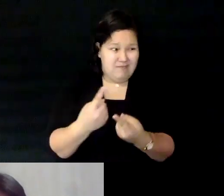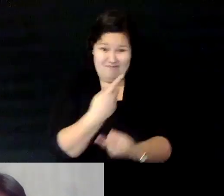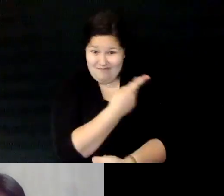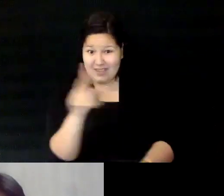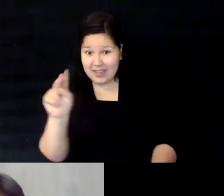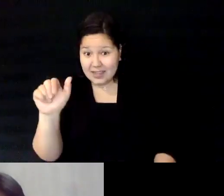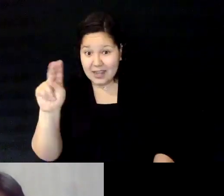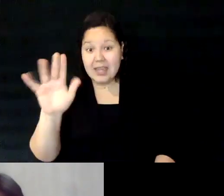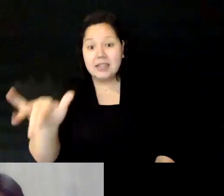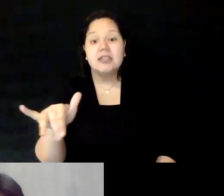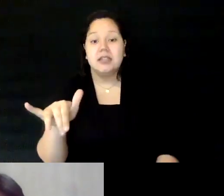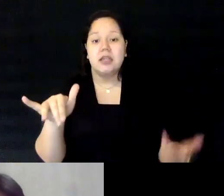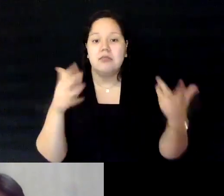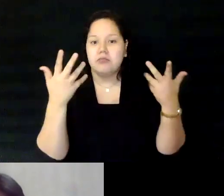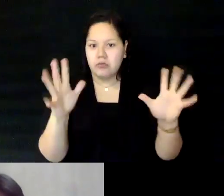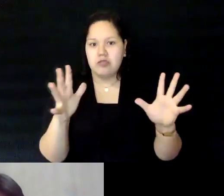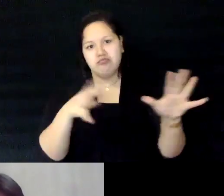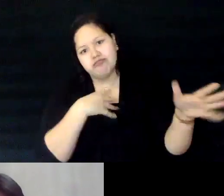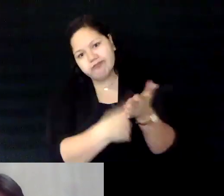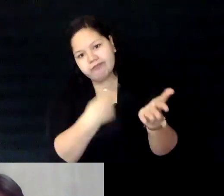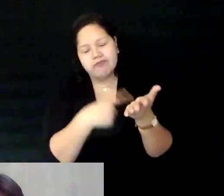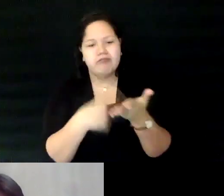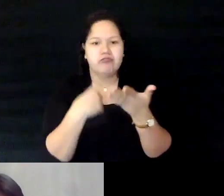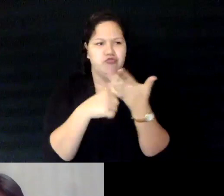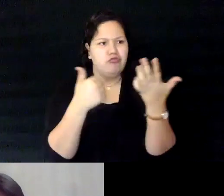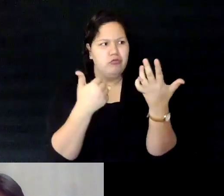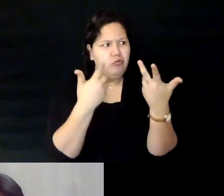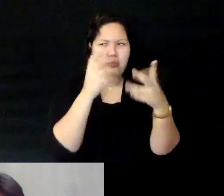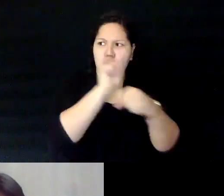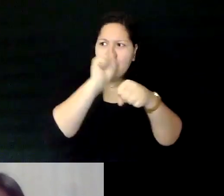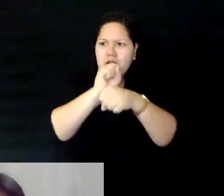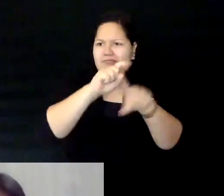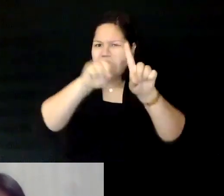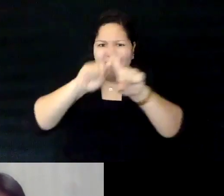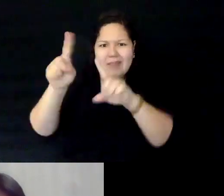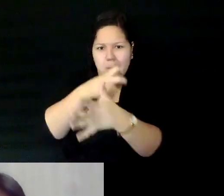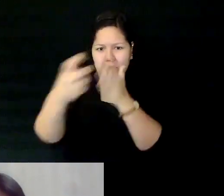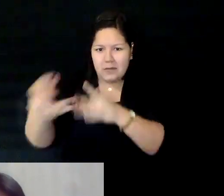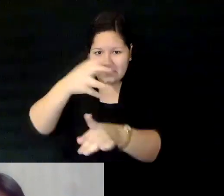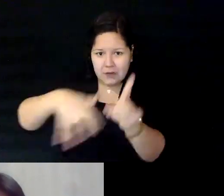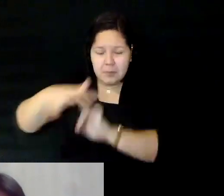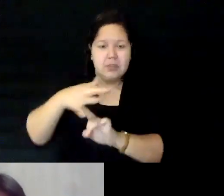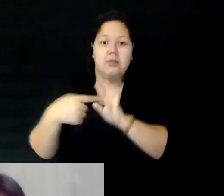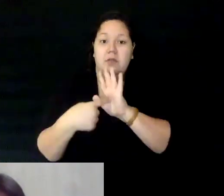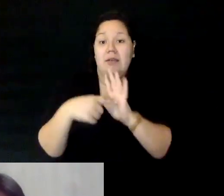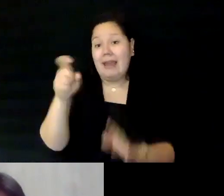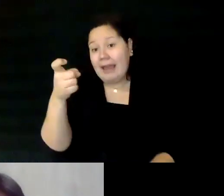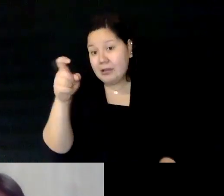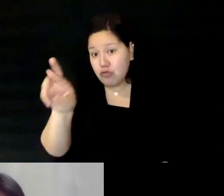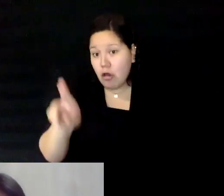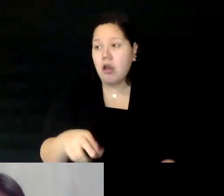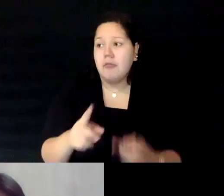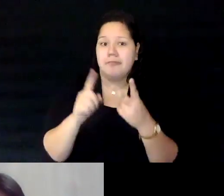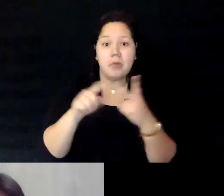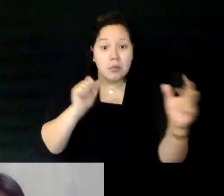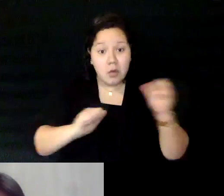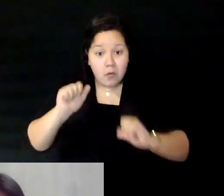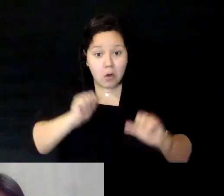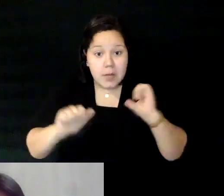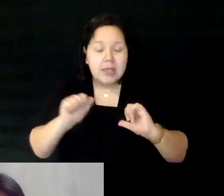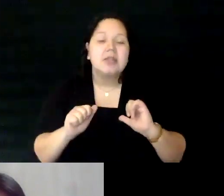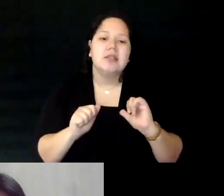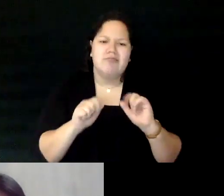working in immersive environments, whether that be through like XR and performance. And in a way,